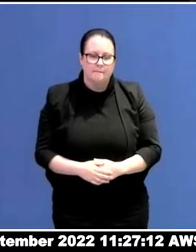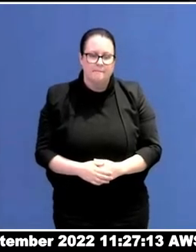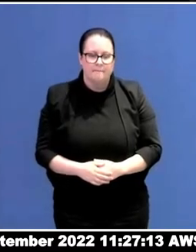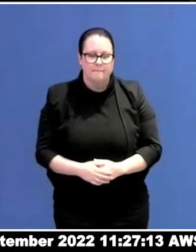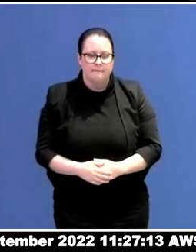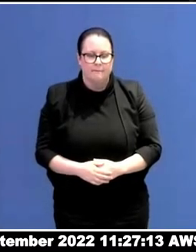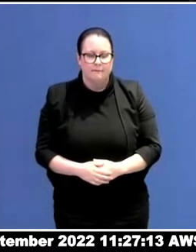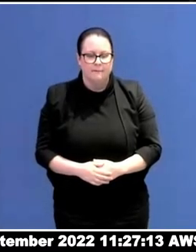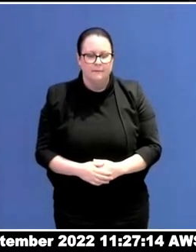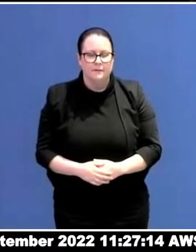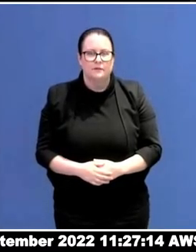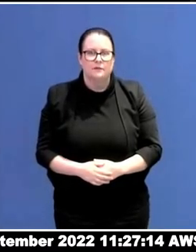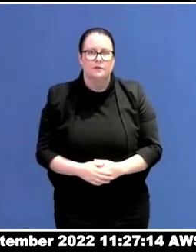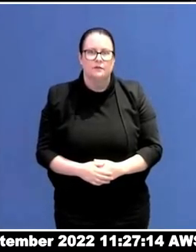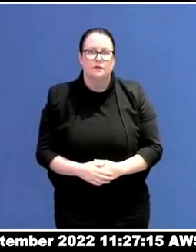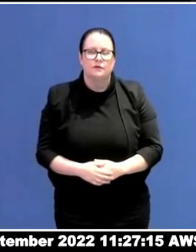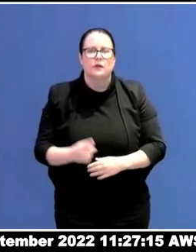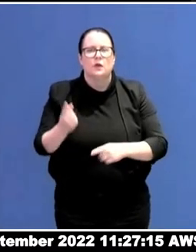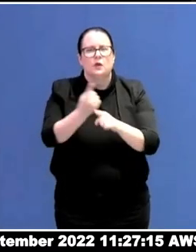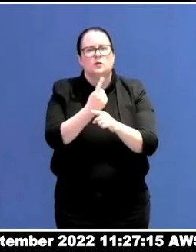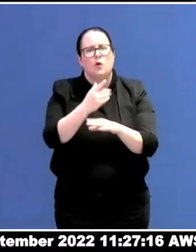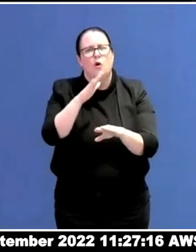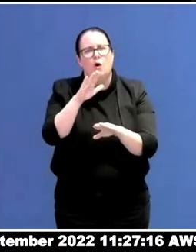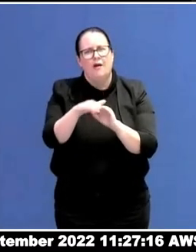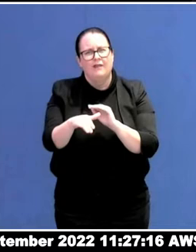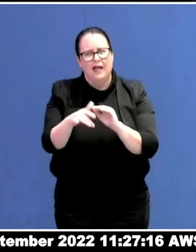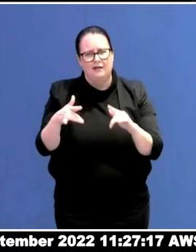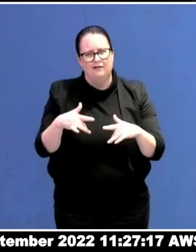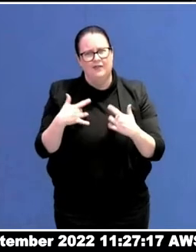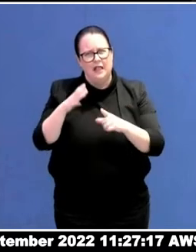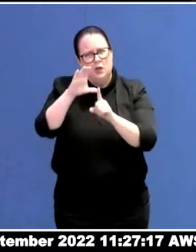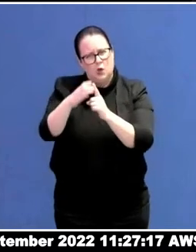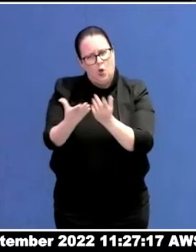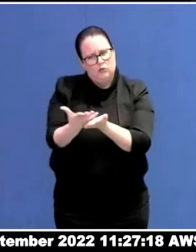Now, you have touched on cultural safety. There is two elements of cultural safety I just want to ask you about.